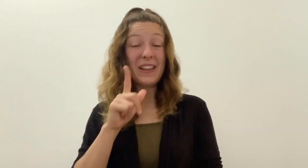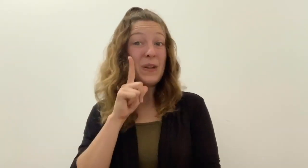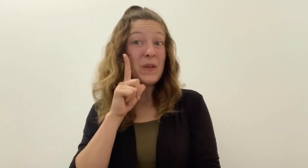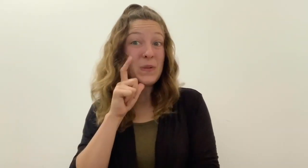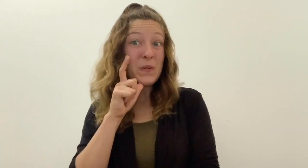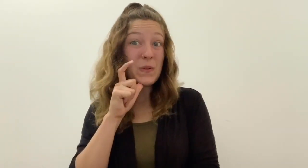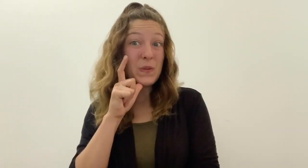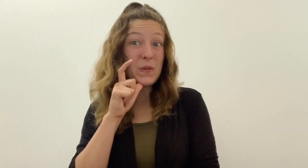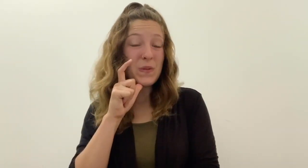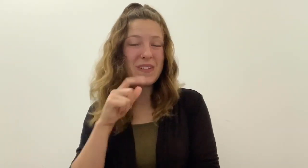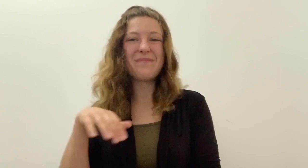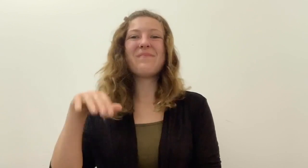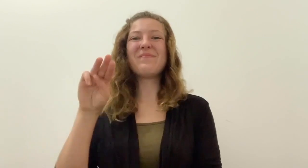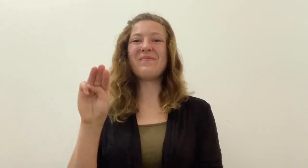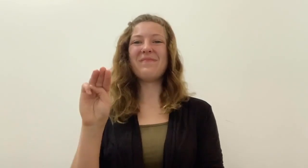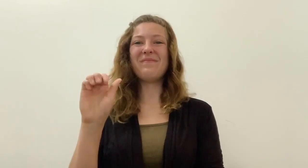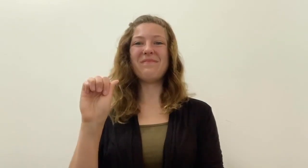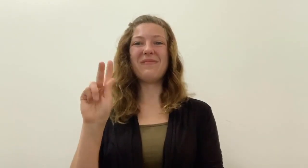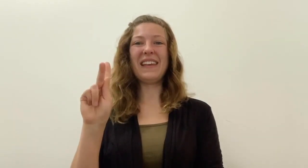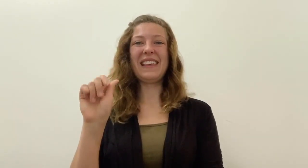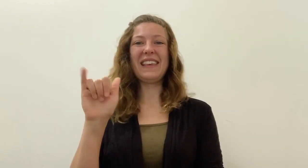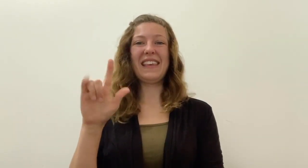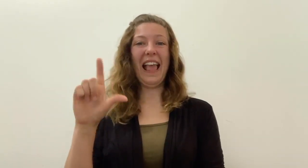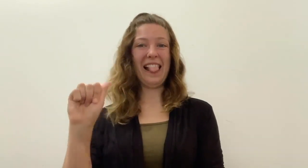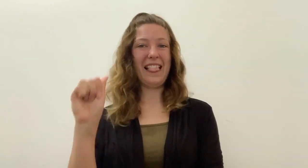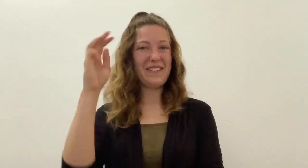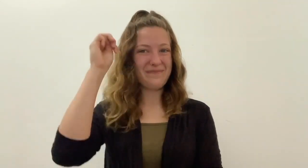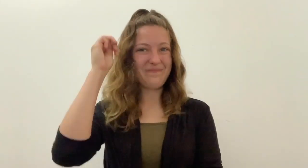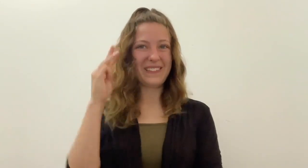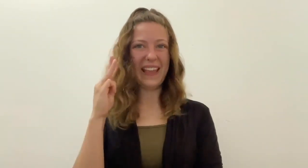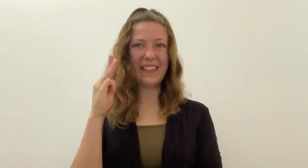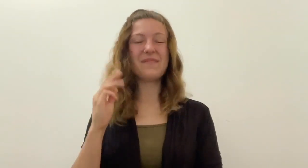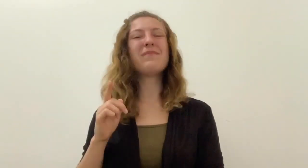And that goes to Makayla Weaver.